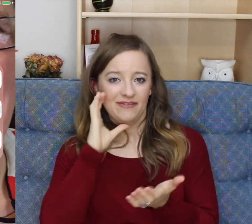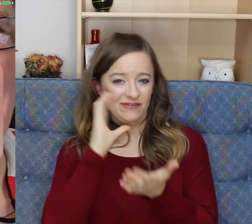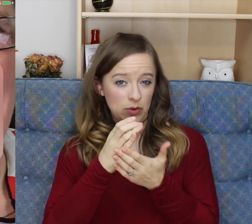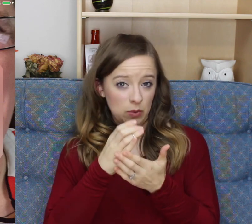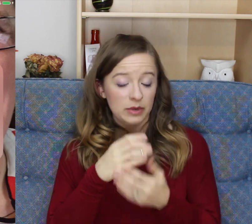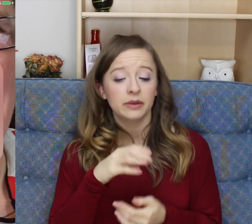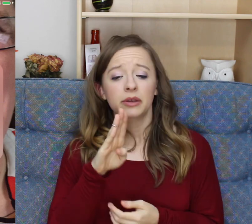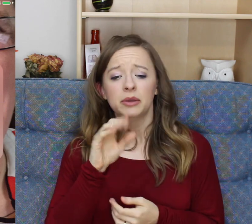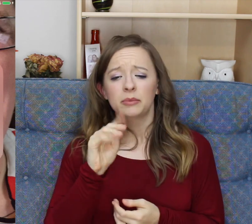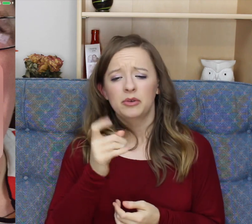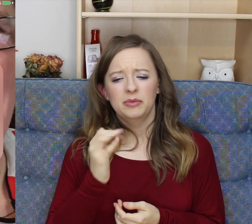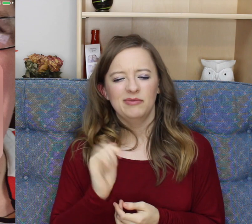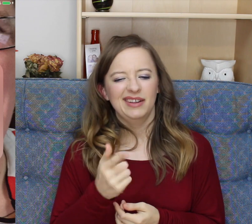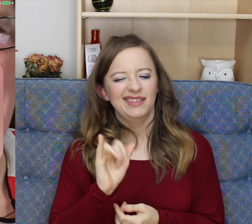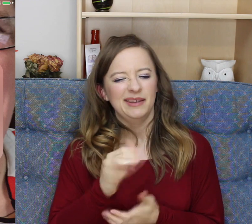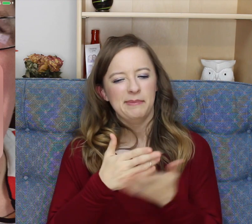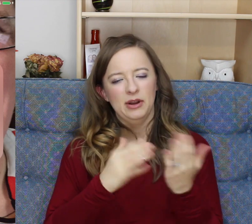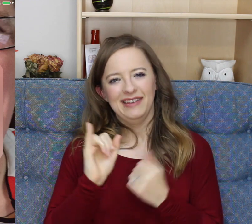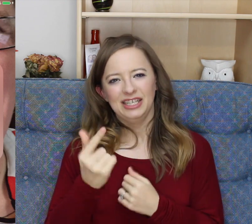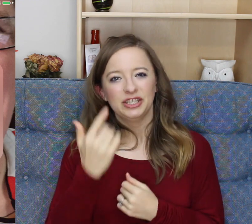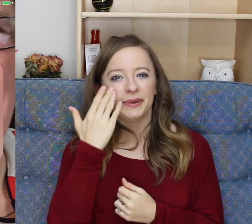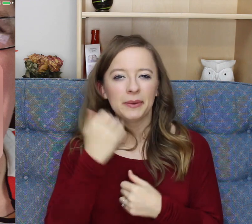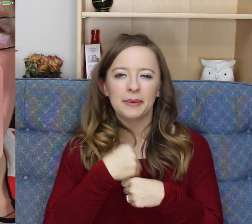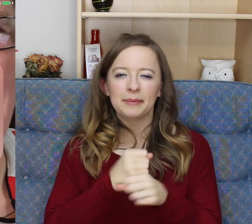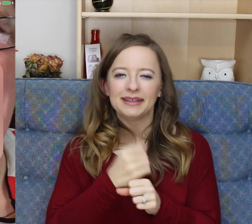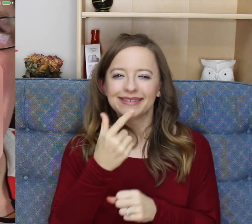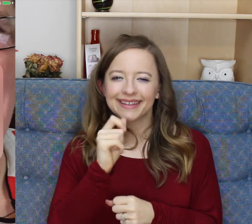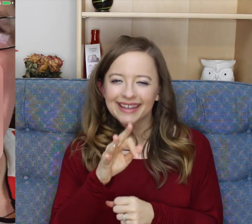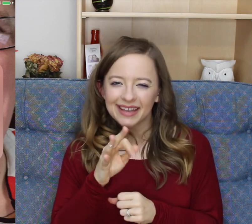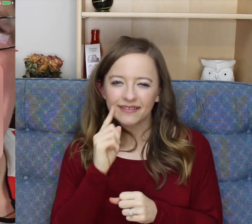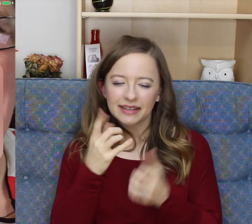If I wanted to do that. Boomerang is part of Instagram, so it makes those little